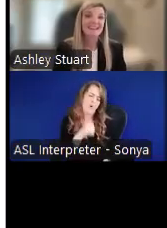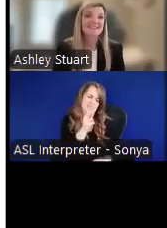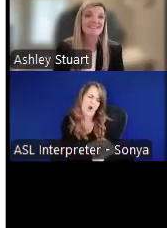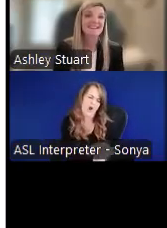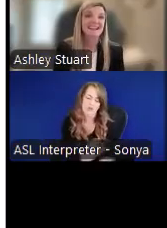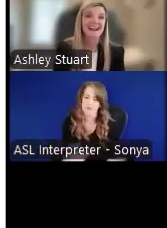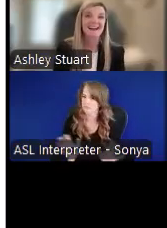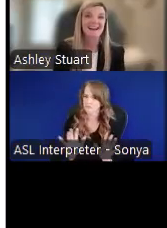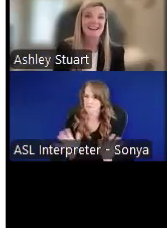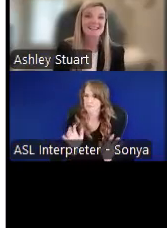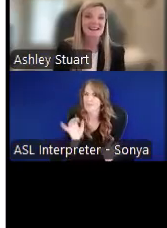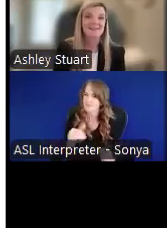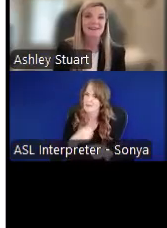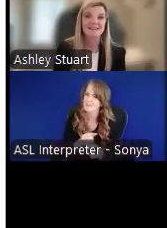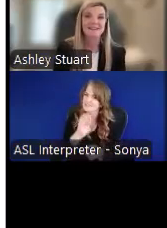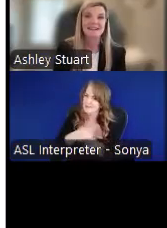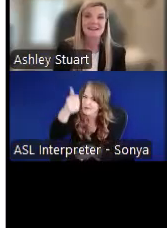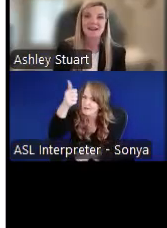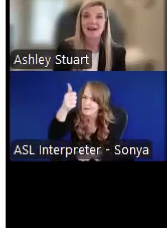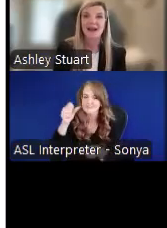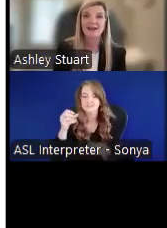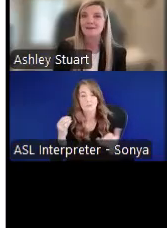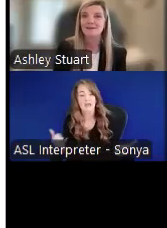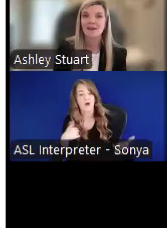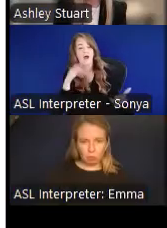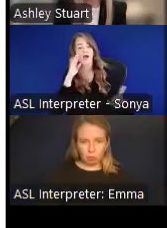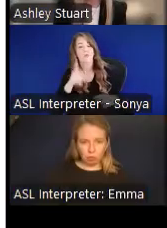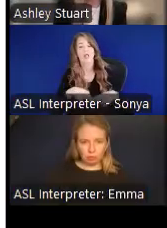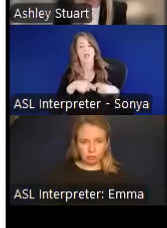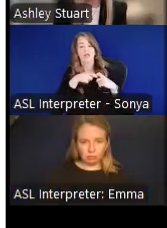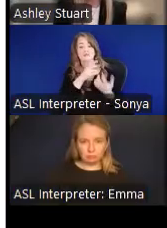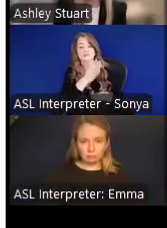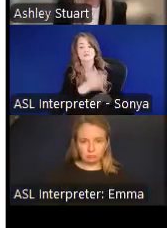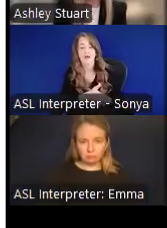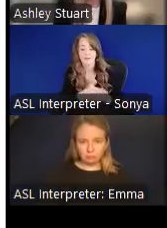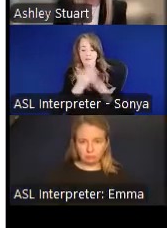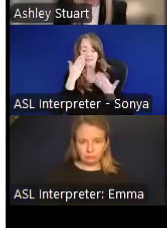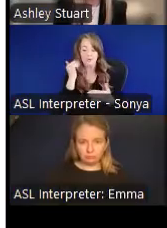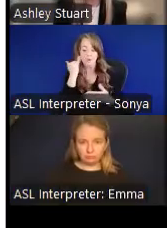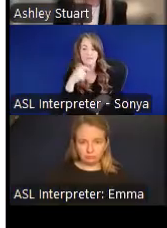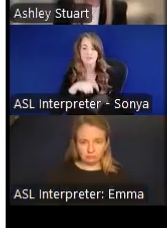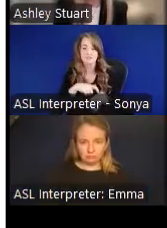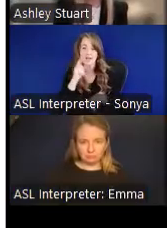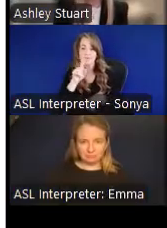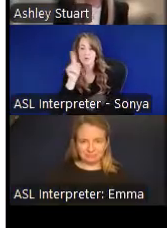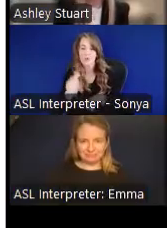So with that, I'll stop and see. I don't know if we have time for questions, but I'm happy to take some if we do. Janel,